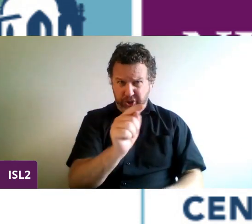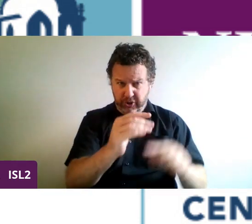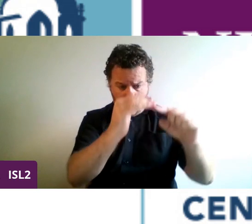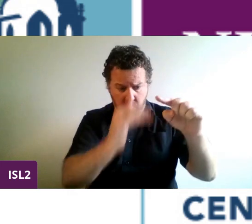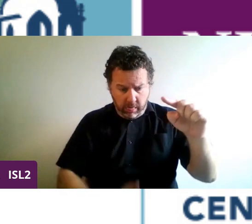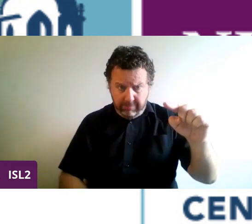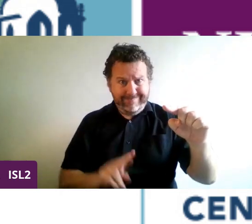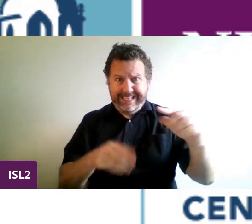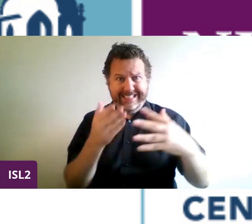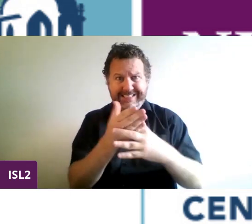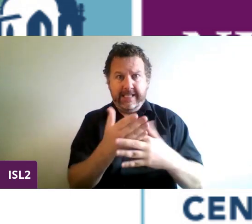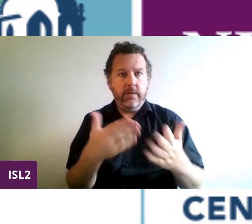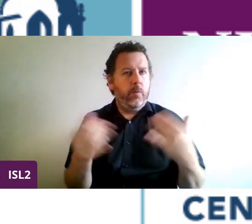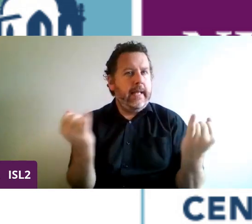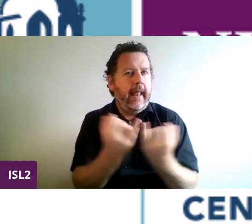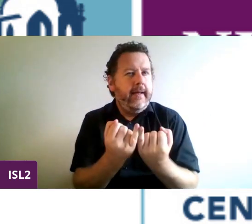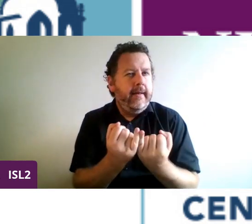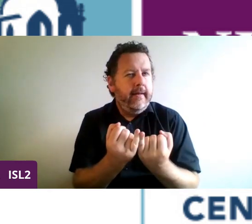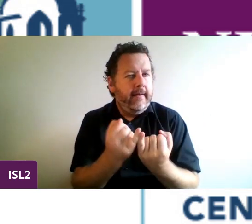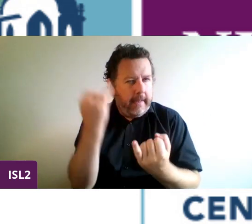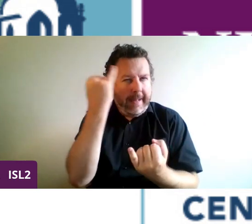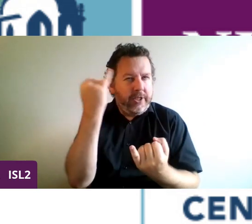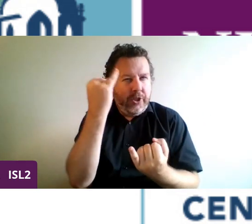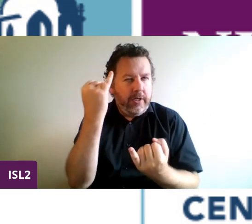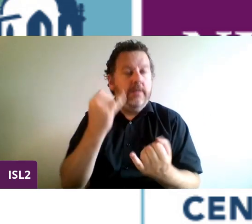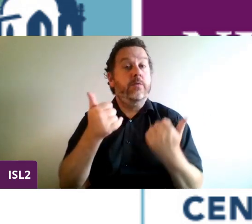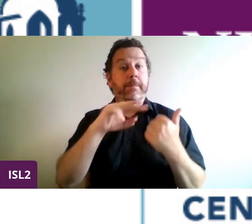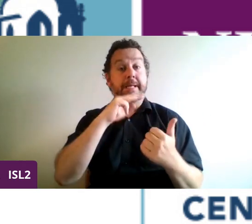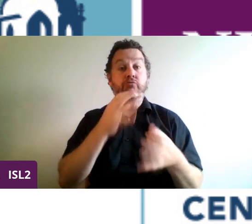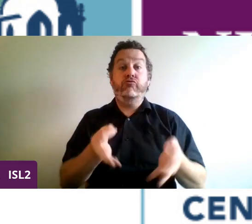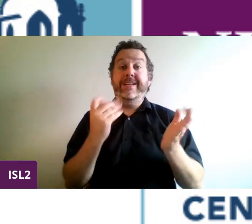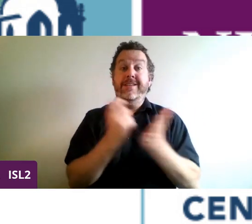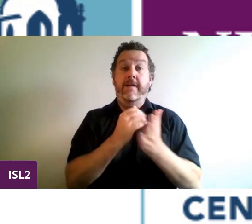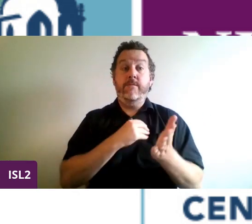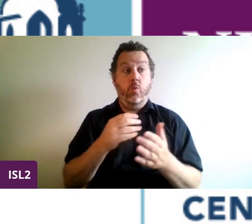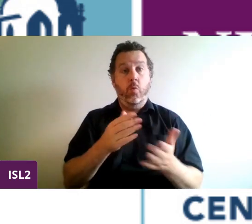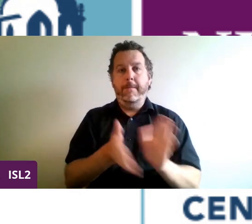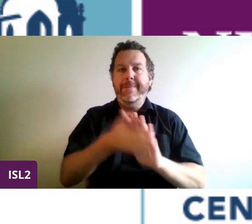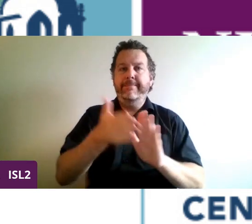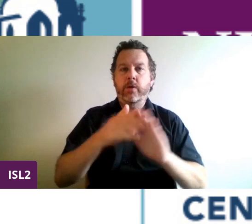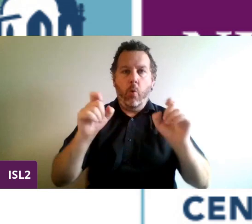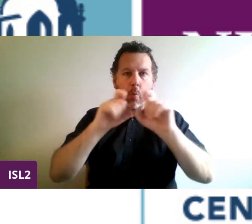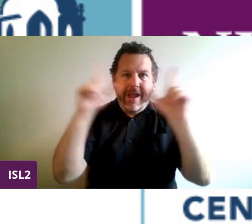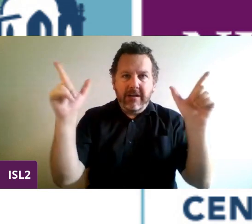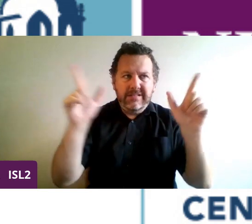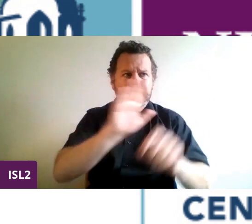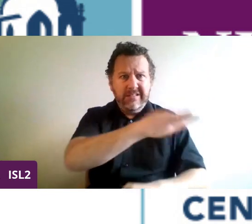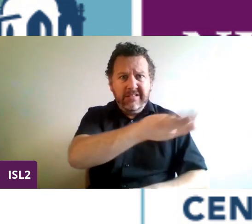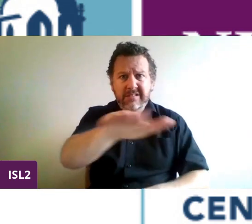And to use this moment as a time to build awareness of the importance of culture, to assess human beings